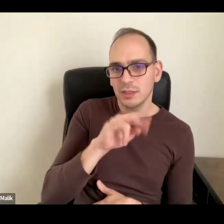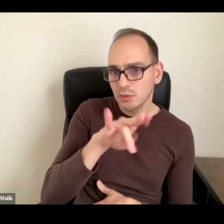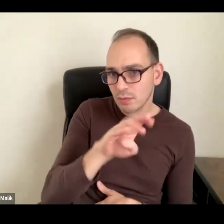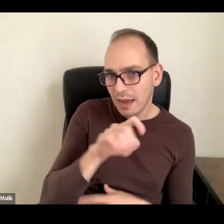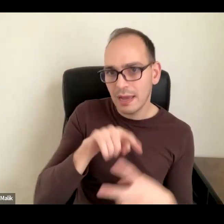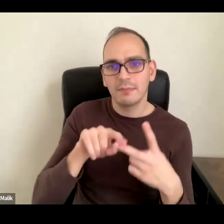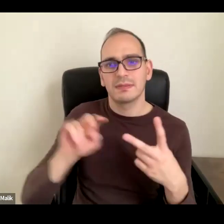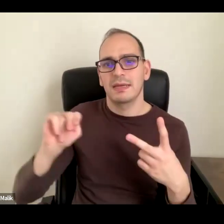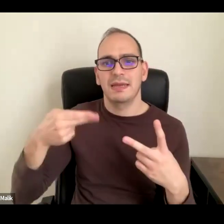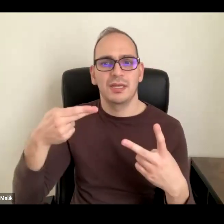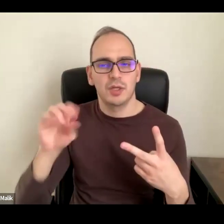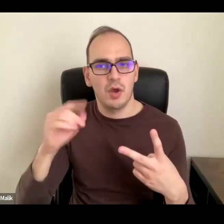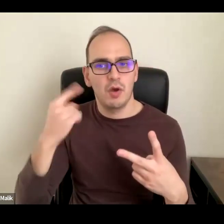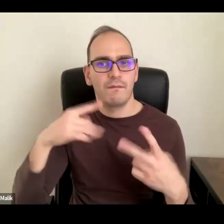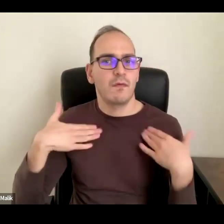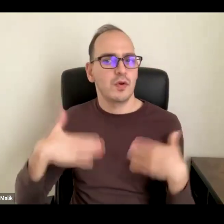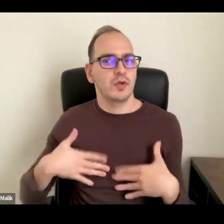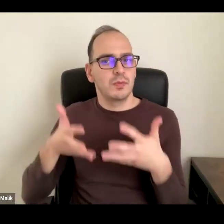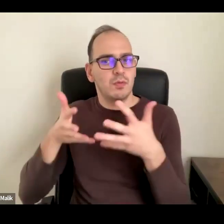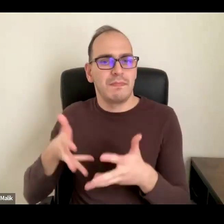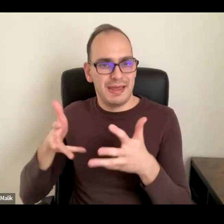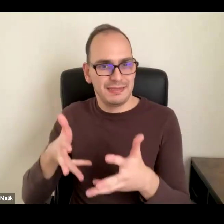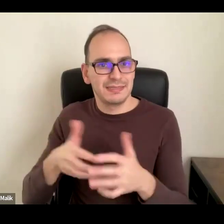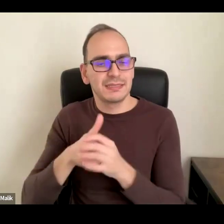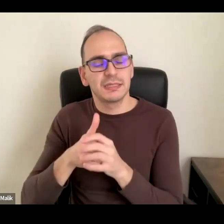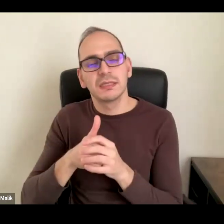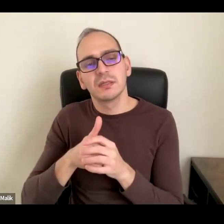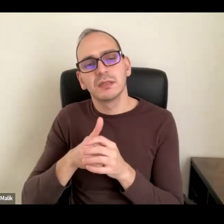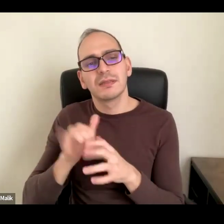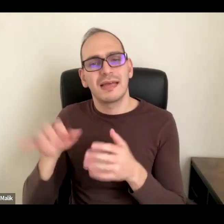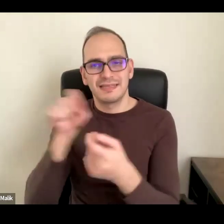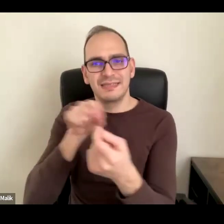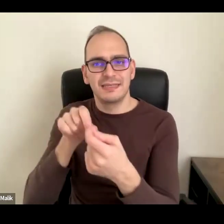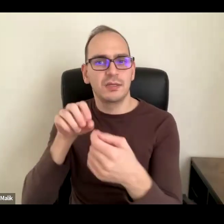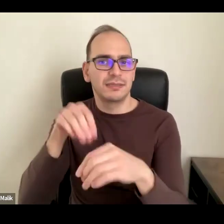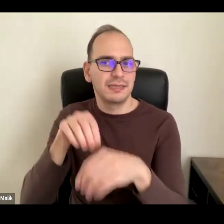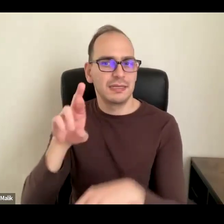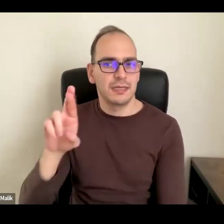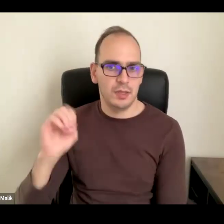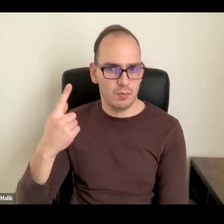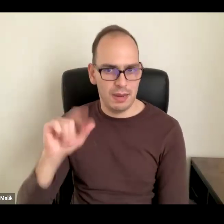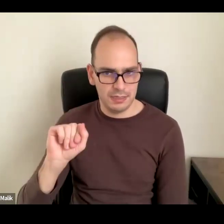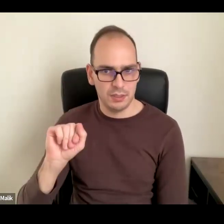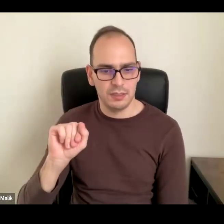remains and associated objects that is detailed in the regulations and the consulting parties